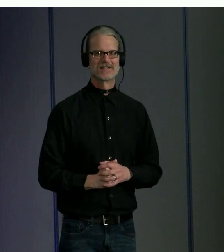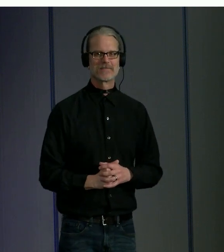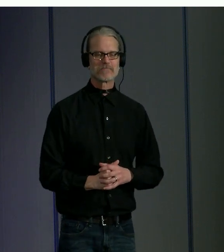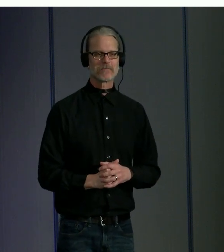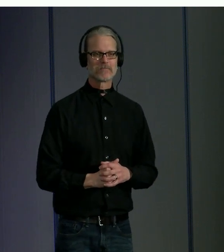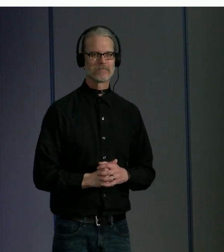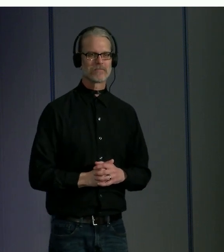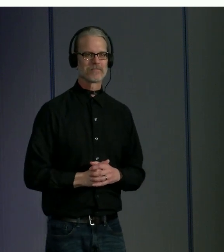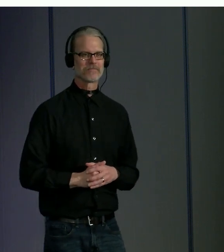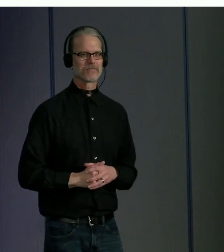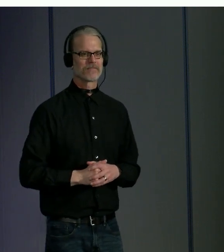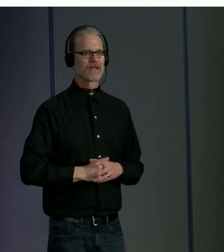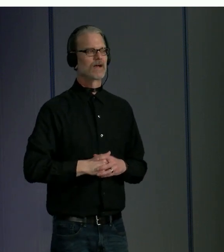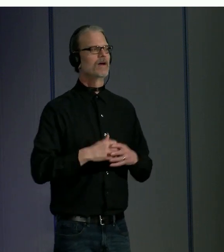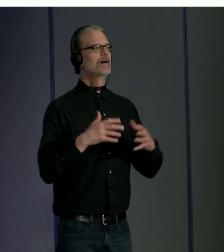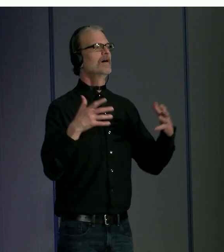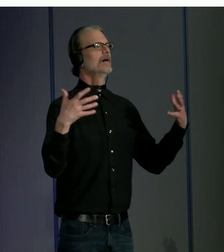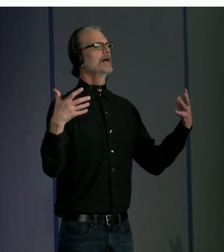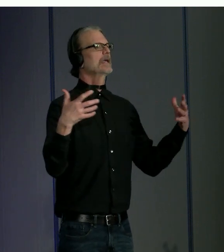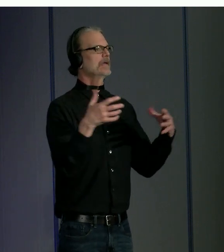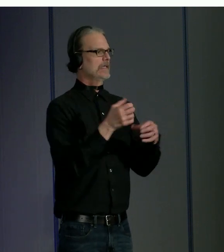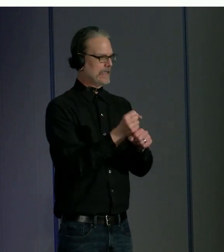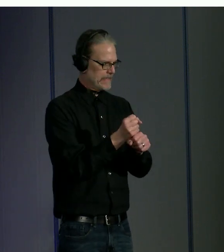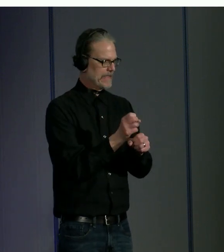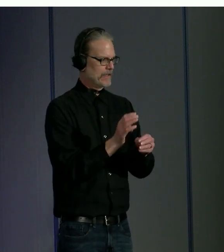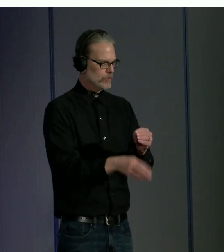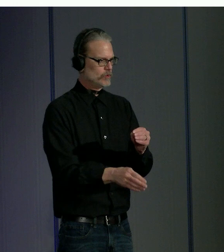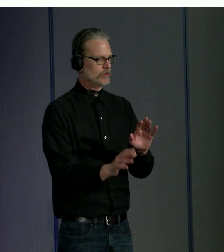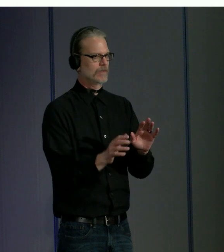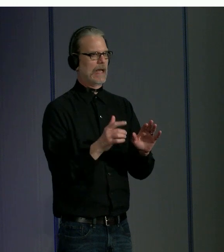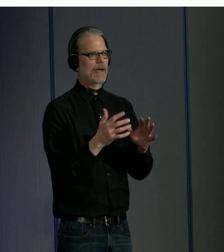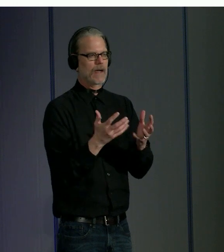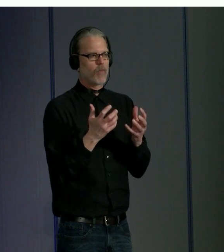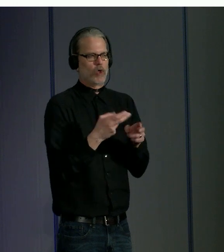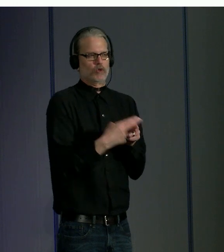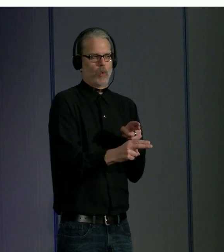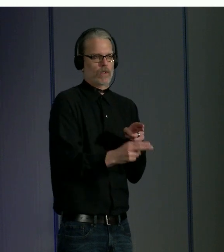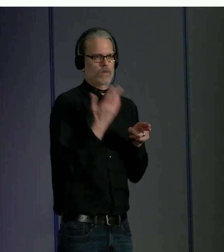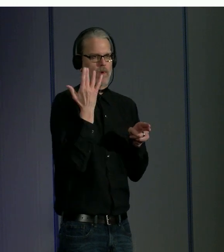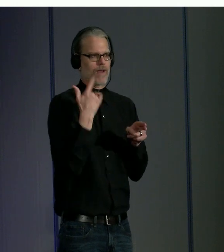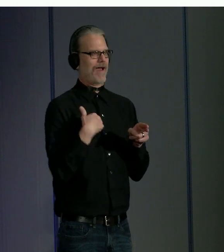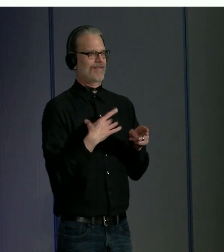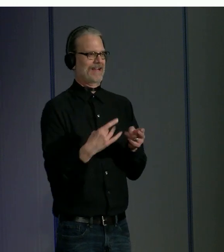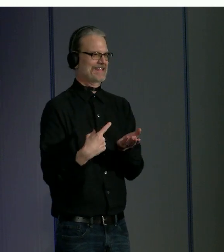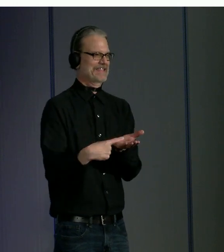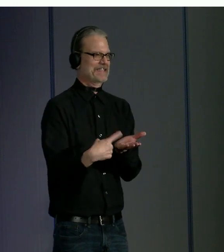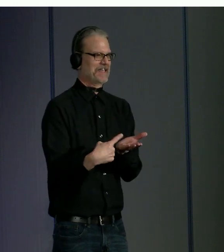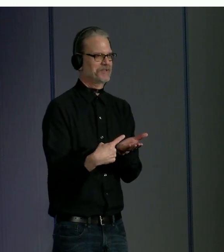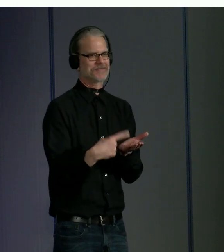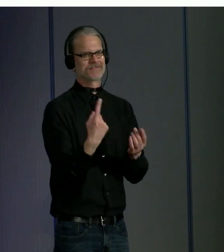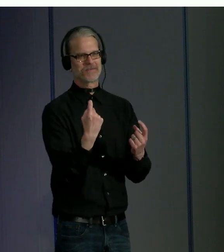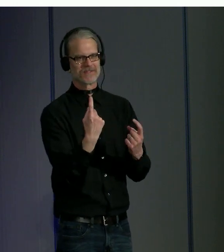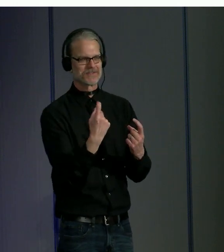So in conclusion, I'm kind of purposely keeping this short, because I like discussion, I like questions.